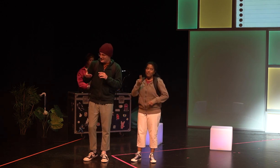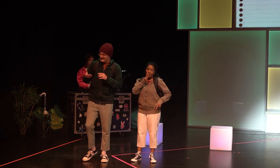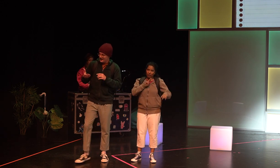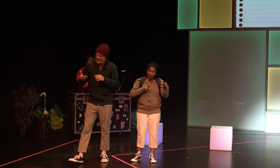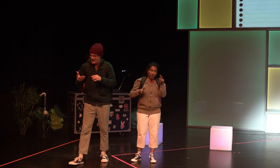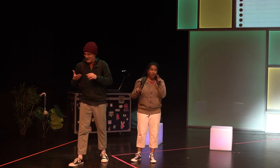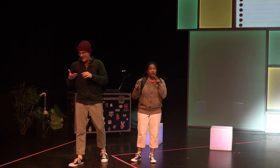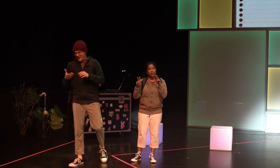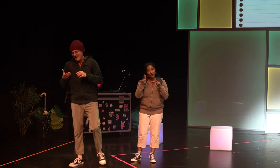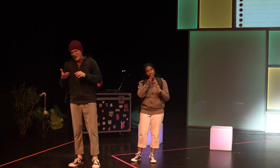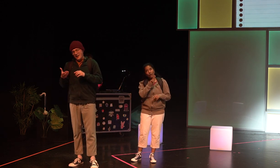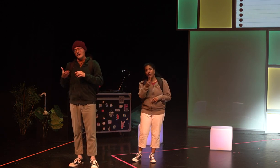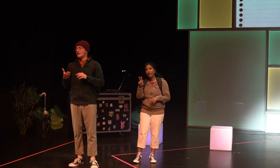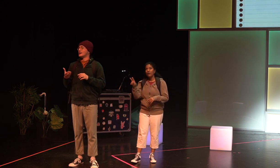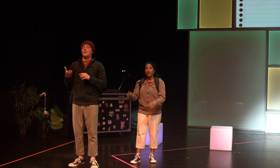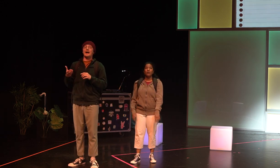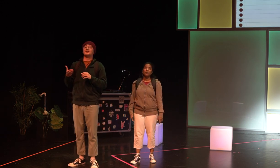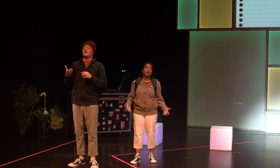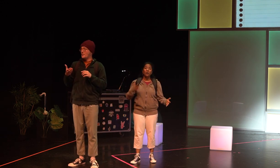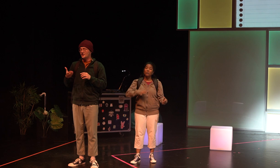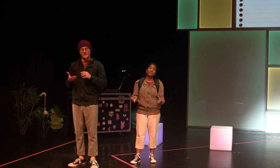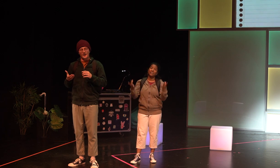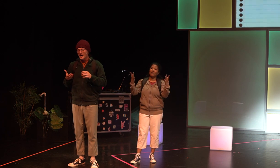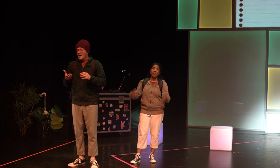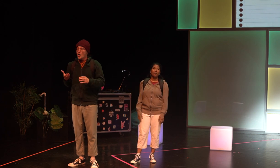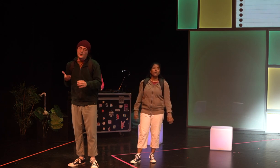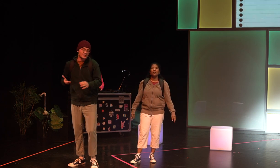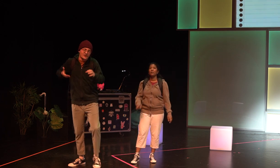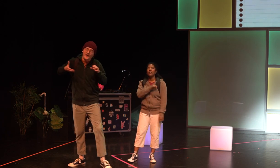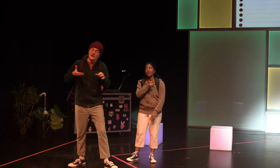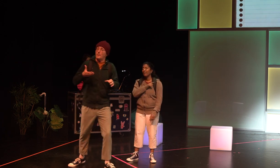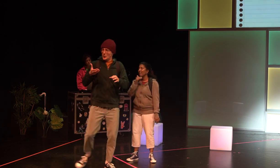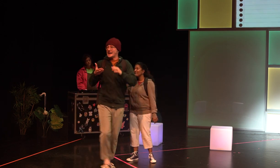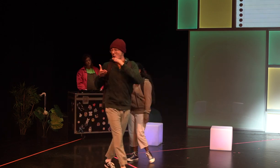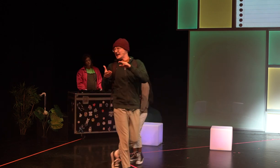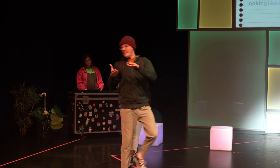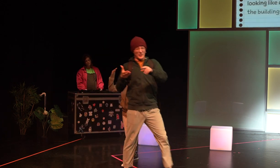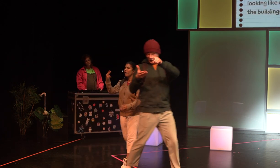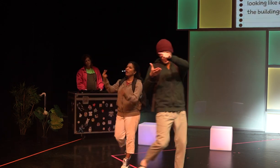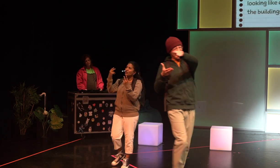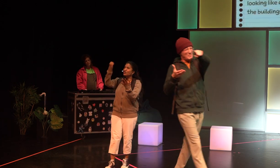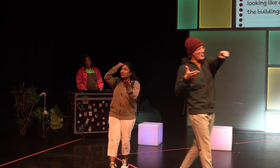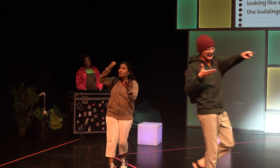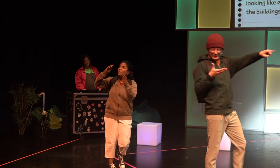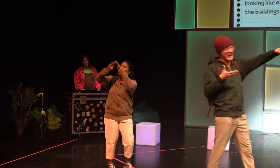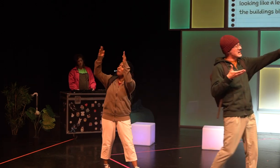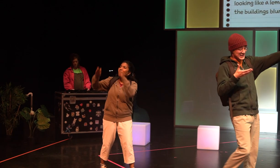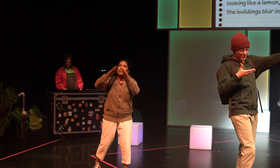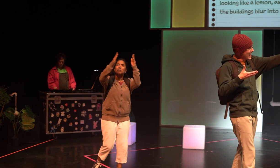bit and I'm about to give up cos I'm, well, I'm just fed up looking like a lemon as all the buildings blur into one.